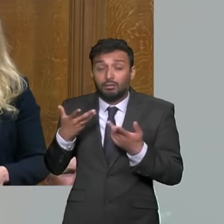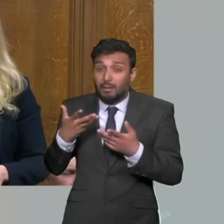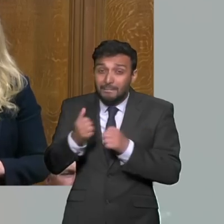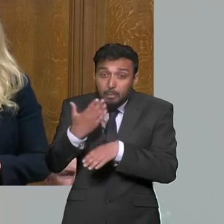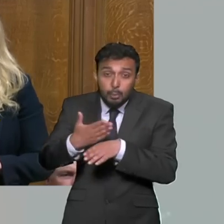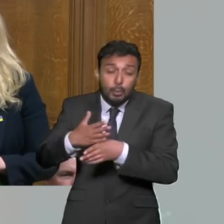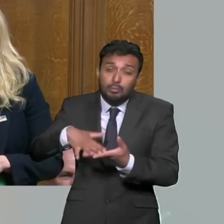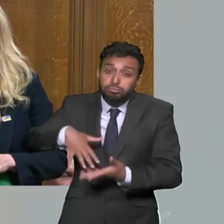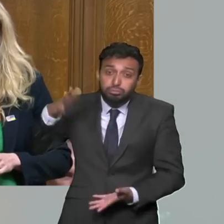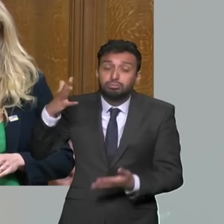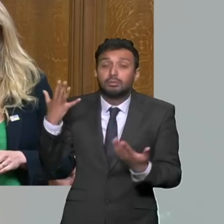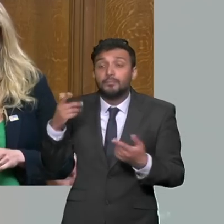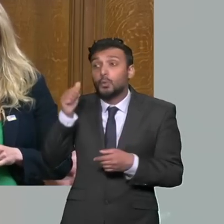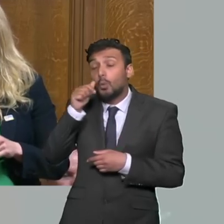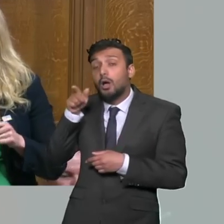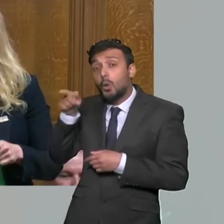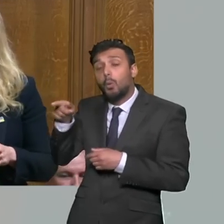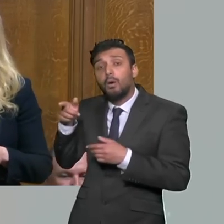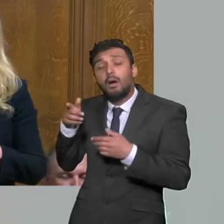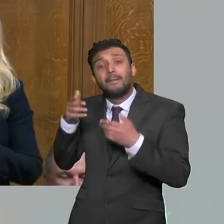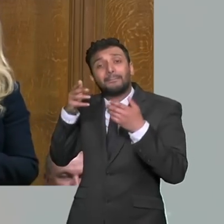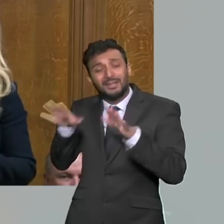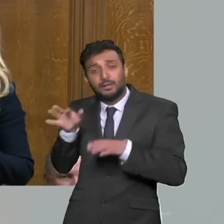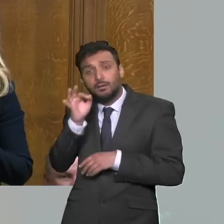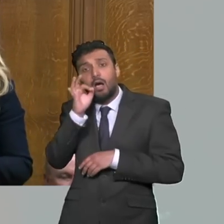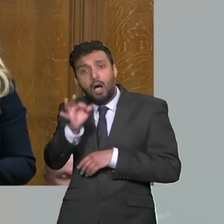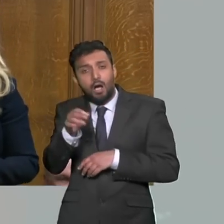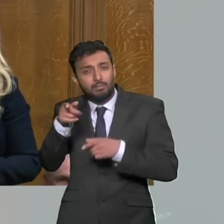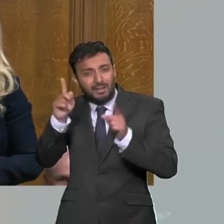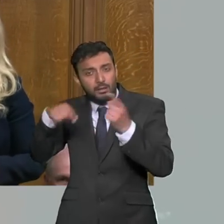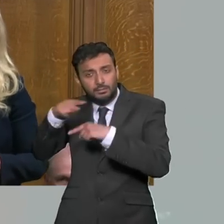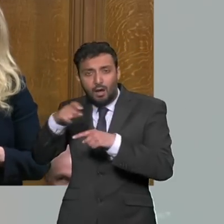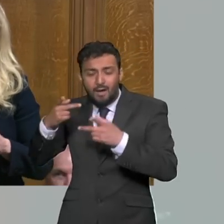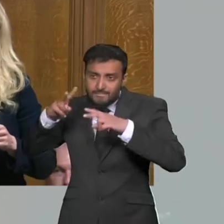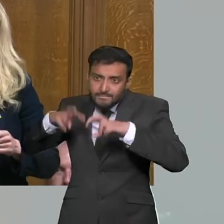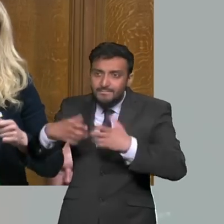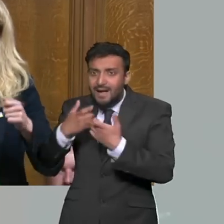Friend has personally asked Ministers to investigate options to reduce the costs of childcare.